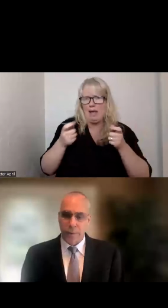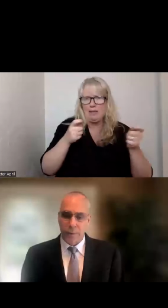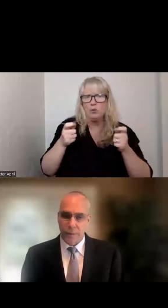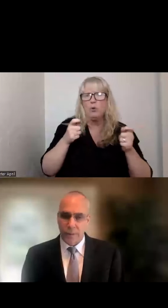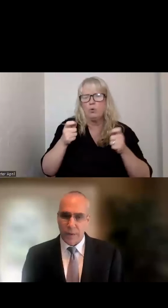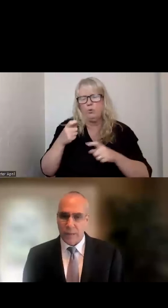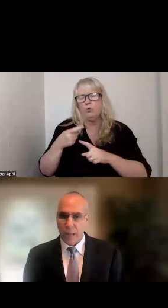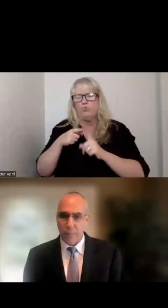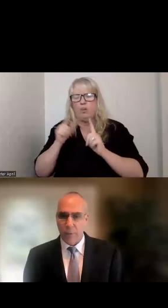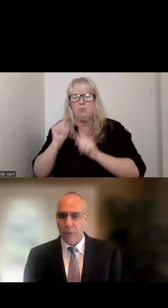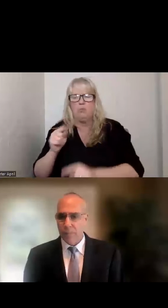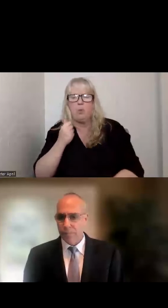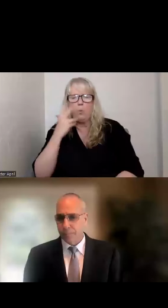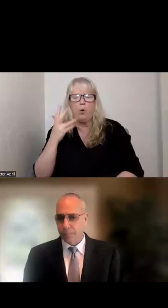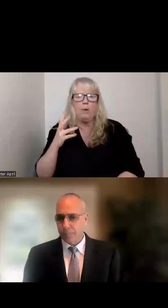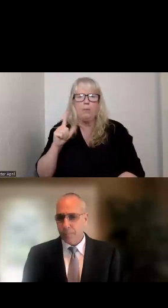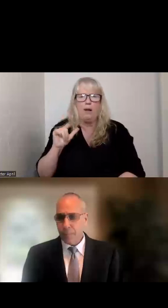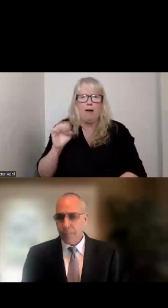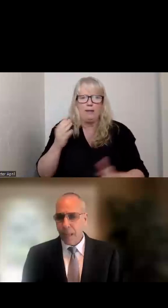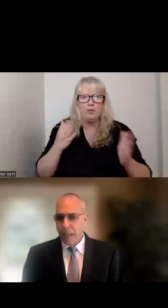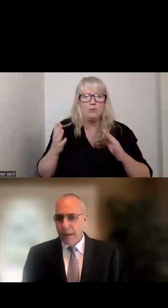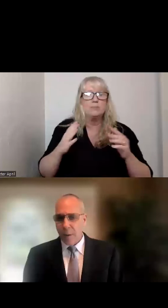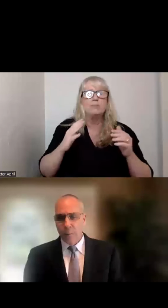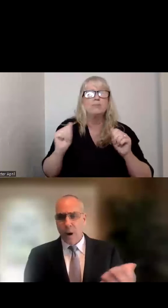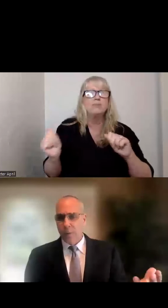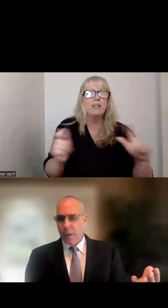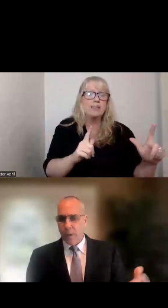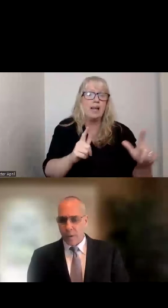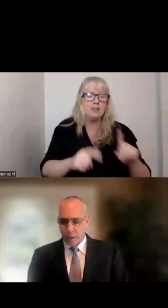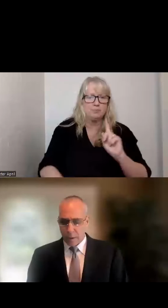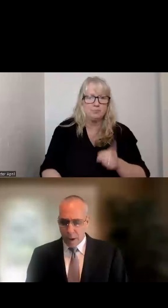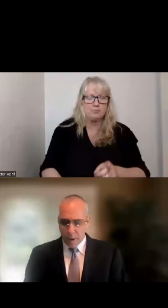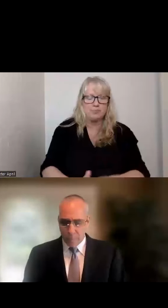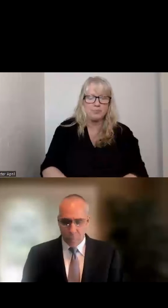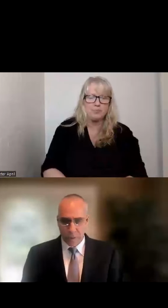LINE SERVICES. OVER ON THE 911